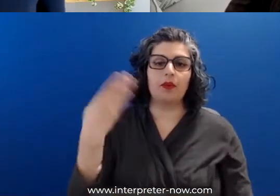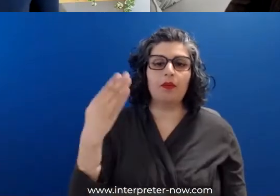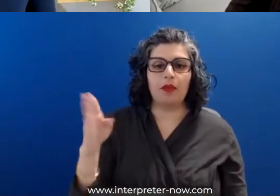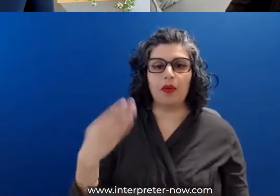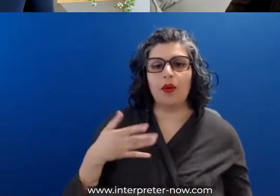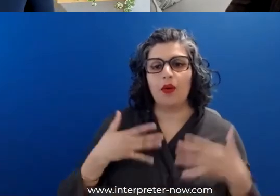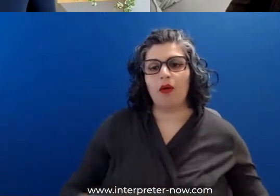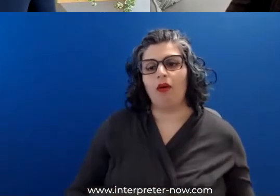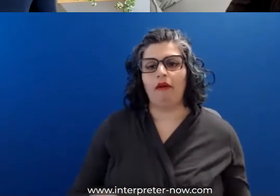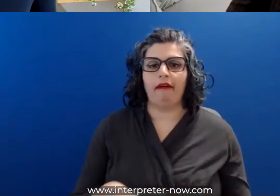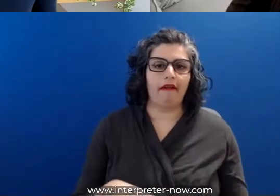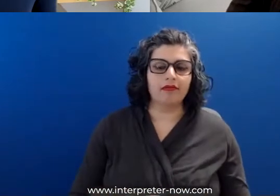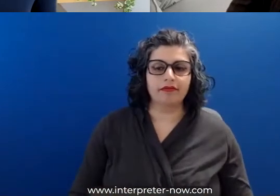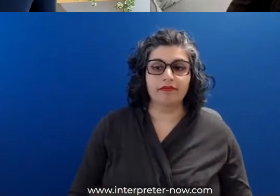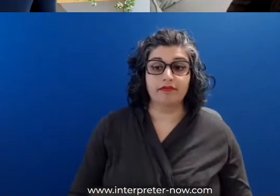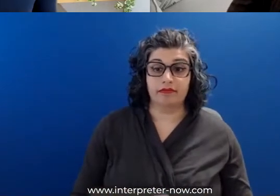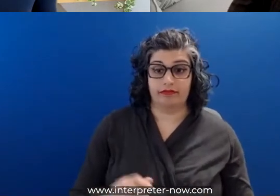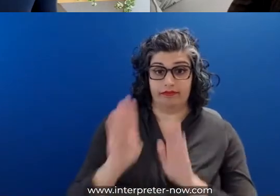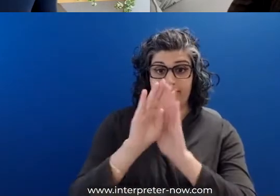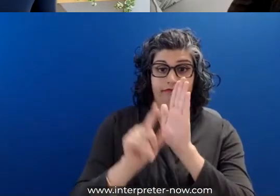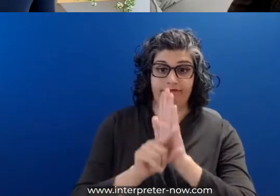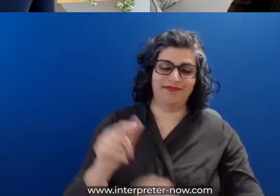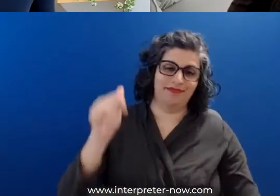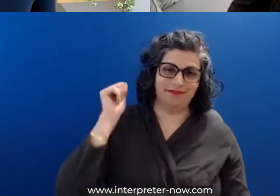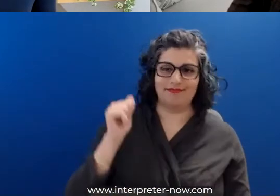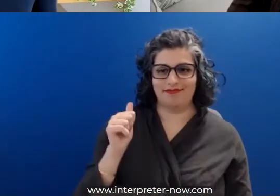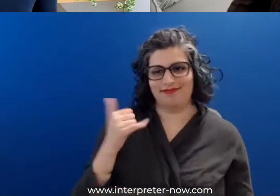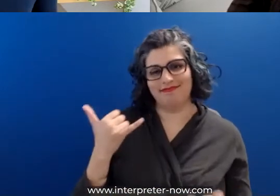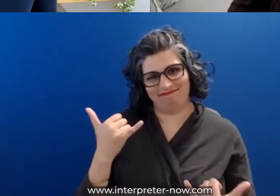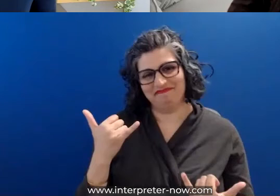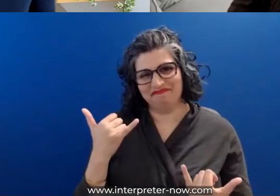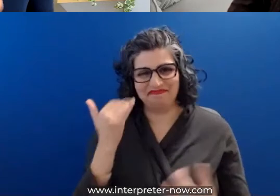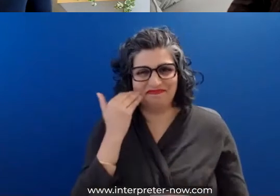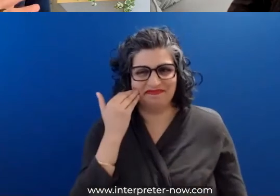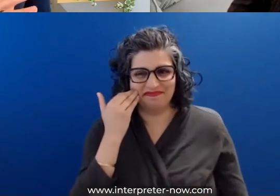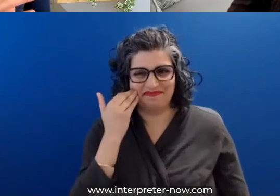plain shirt. In my background, as you all know at this point, likely, is my book, How